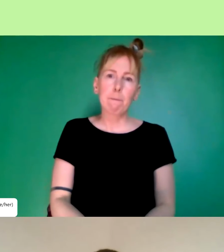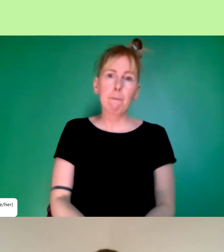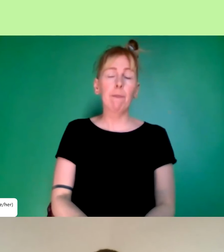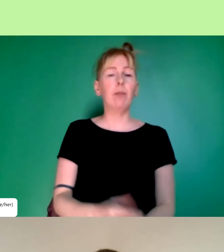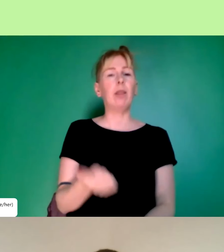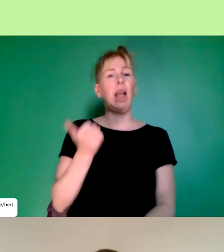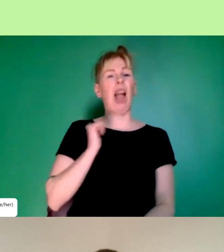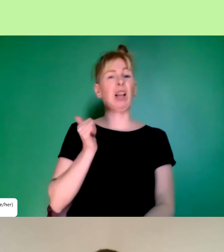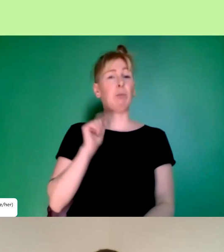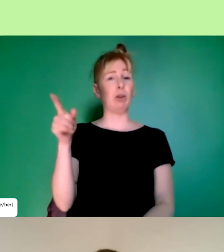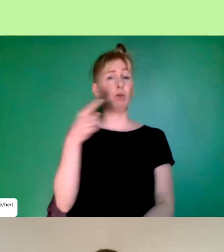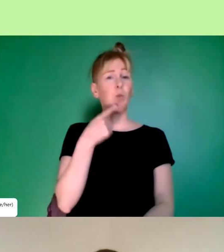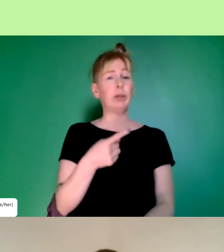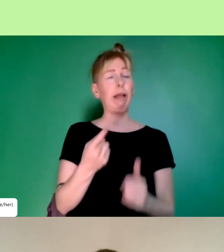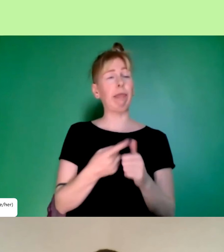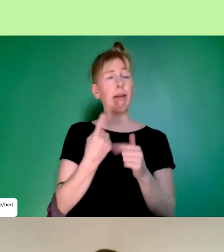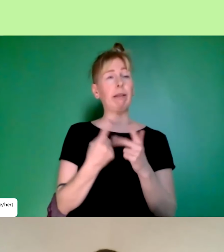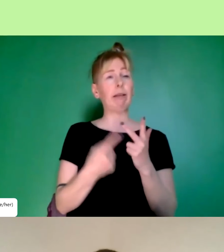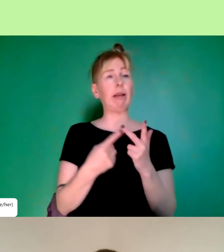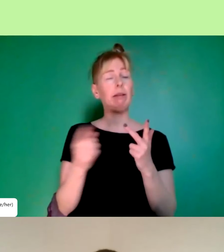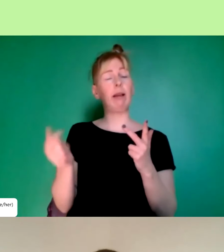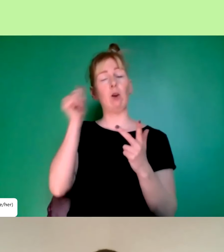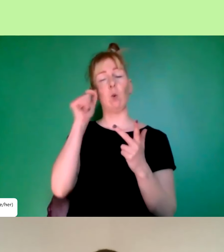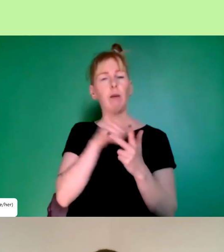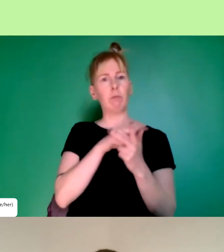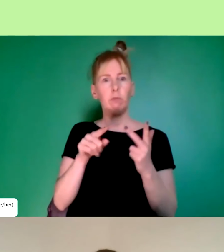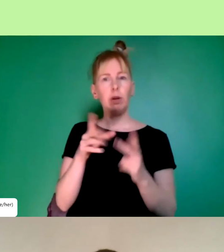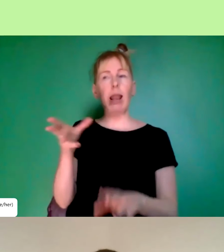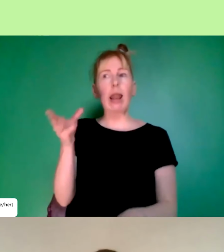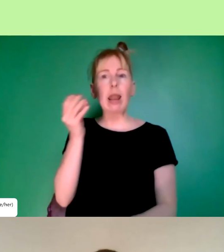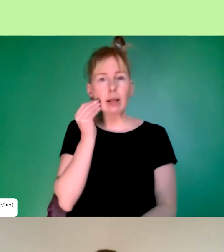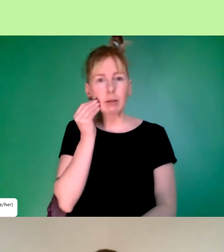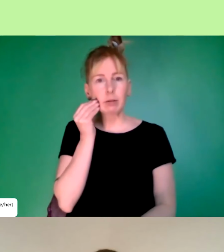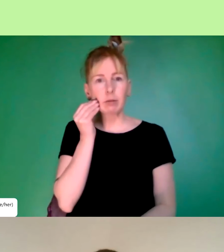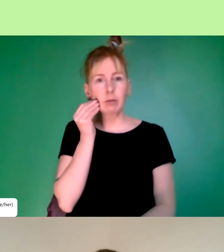person is saying, listening not to respond to the person but to actually hear them which